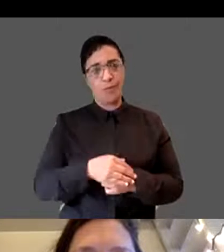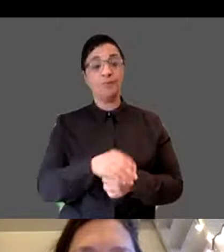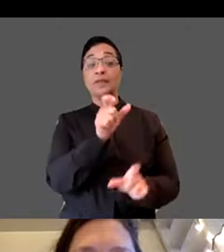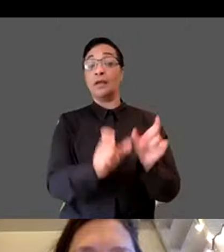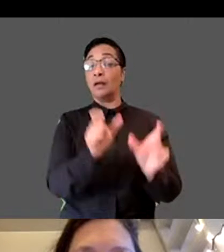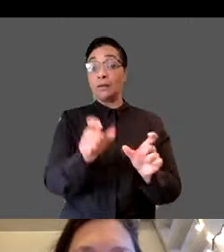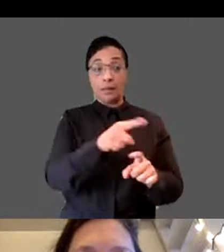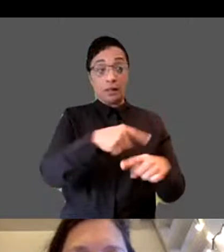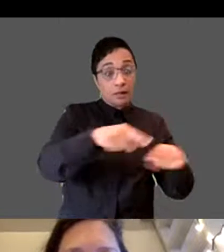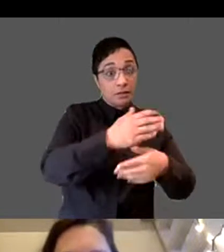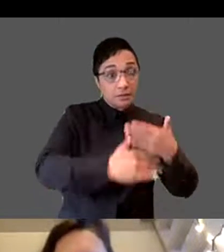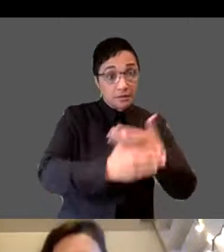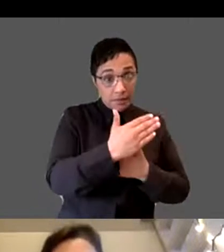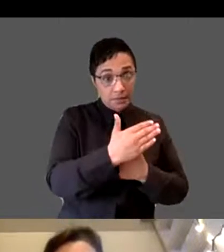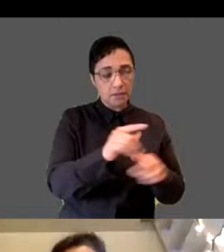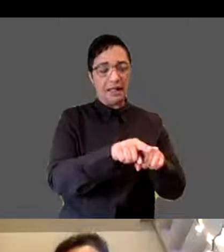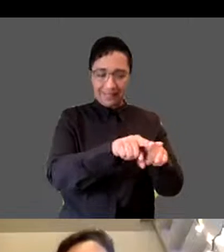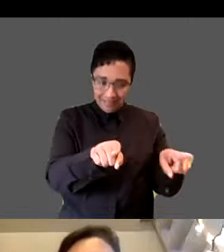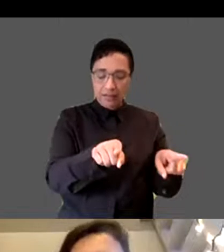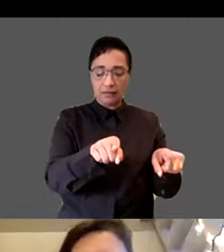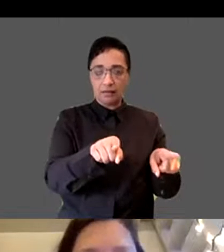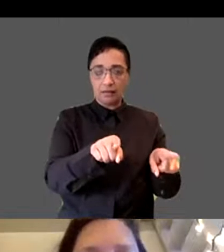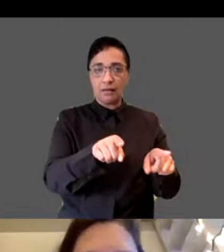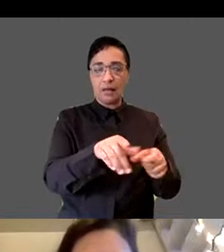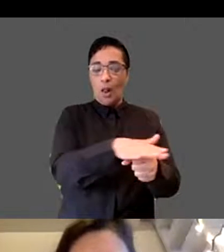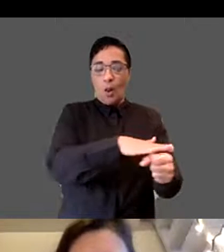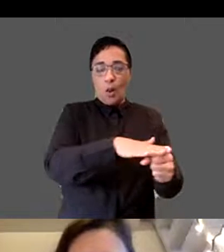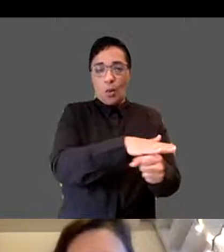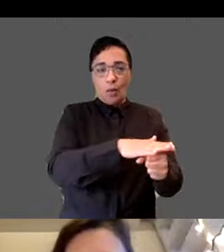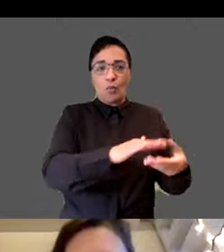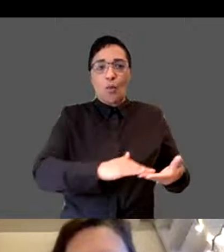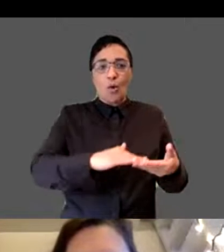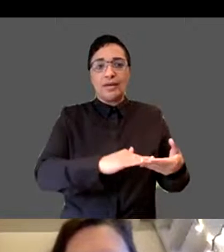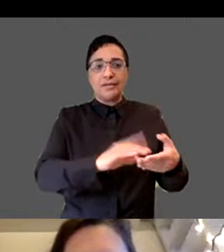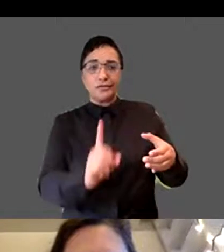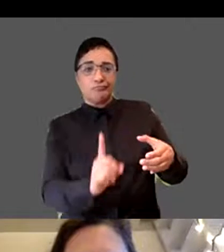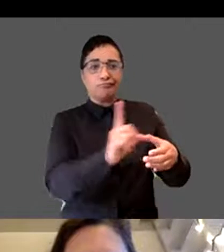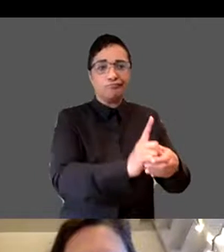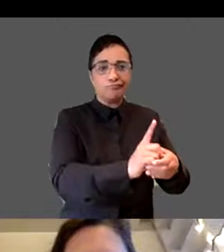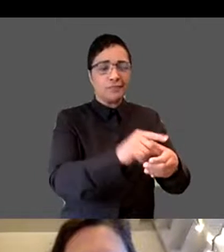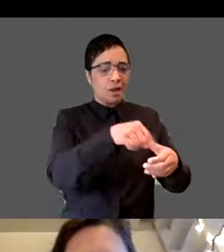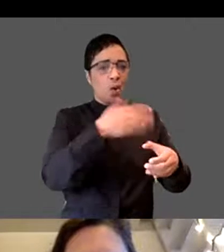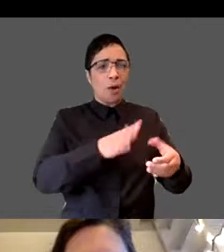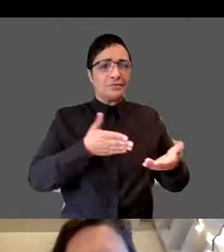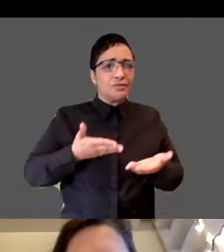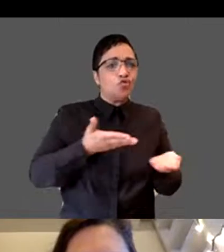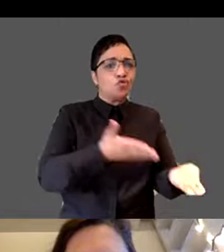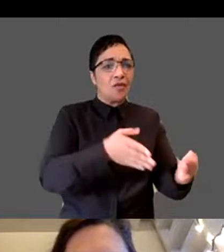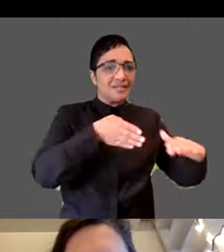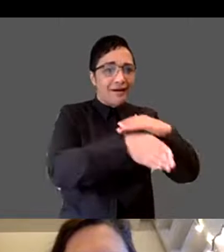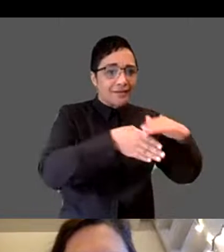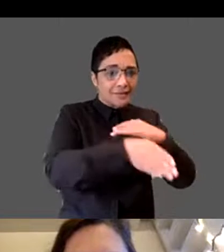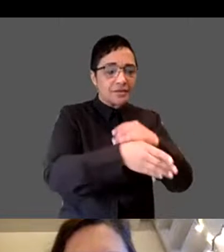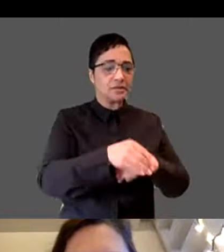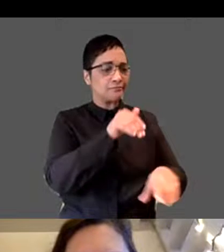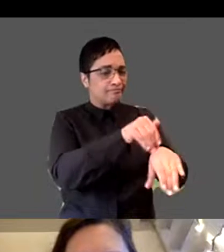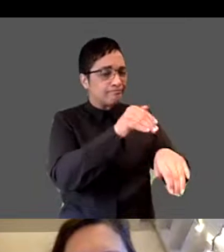go to local organizations where they can find services, where they can find support.